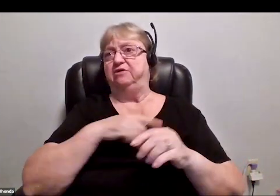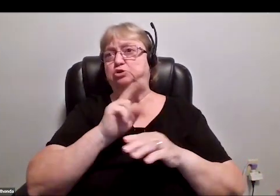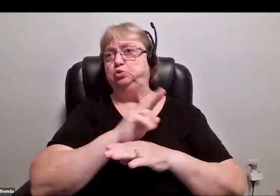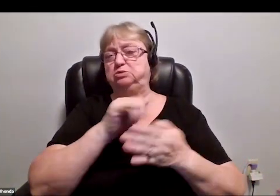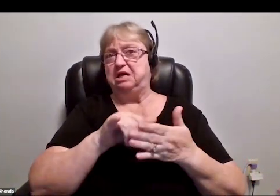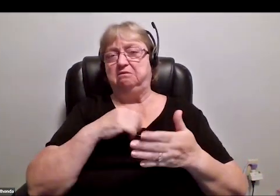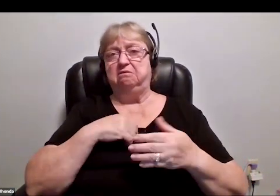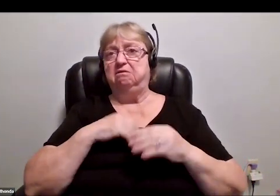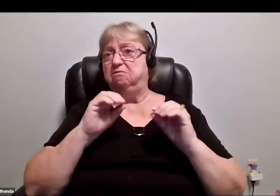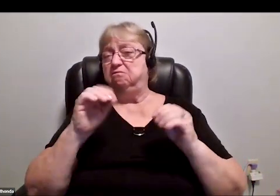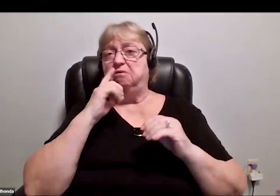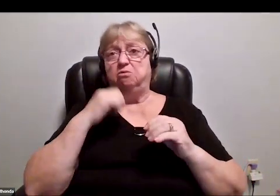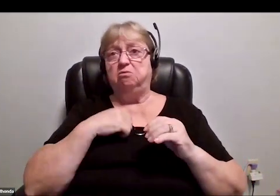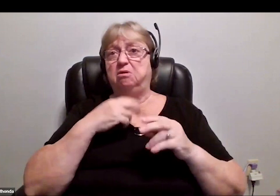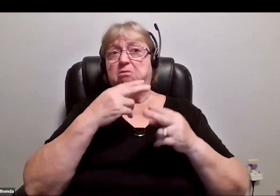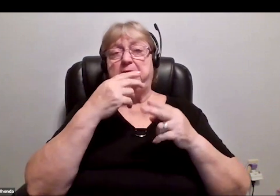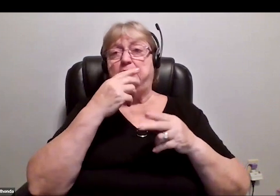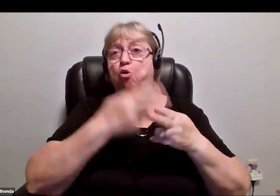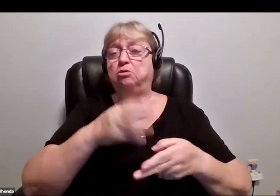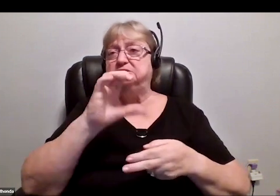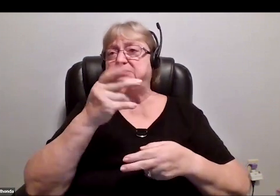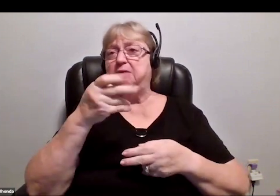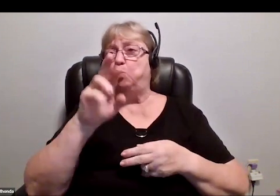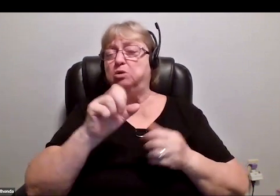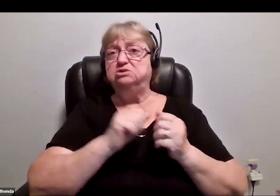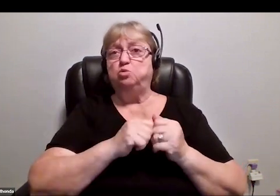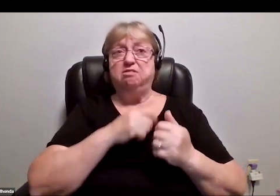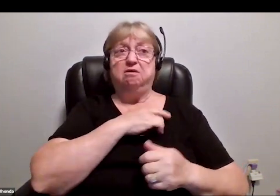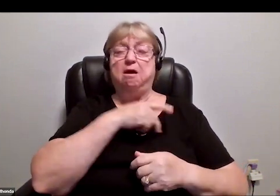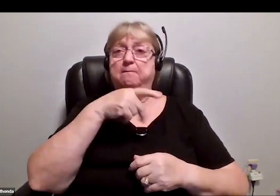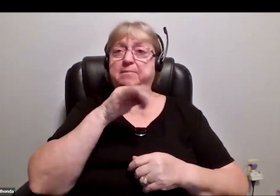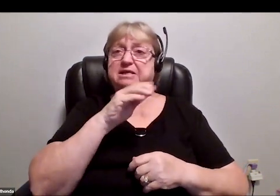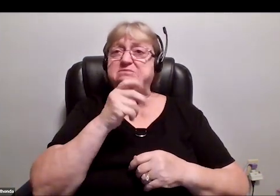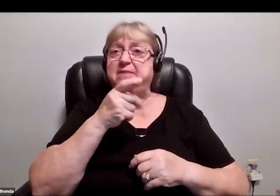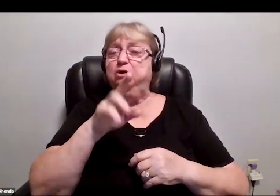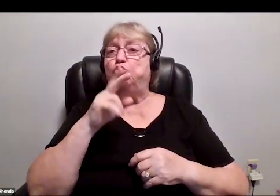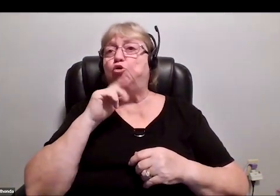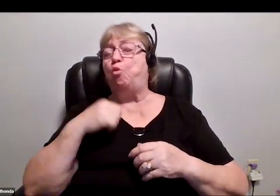with pacemakers or on dialysis, those of us kept alive by machines or made ambulatory by wheelchairs,